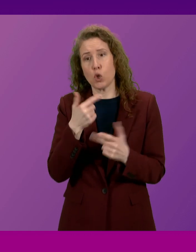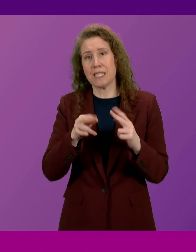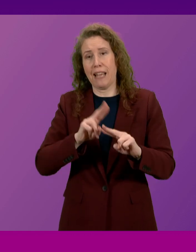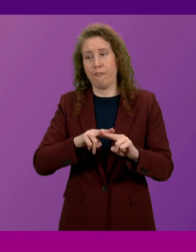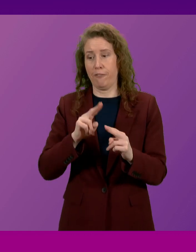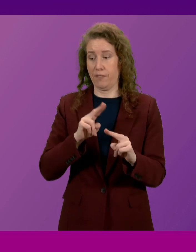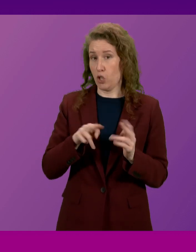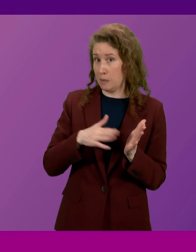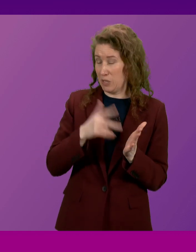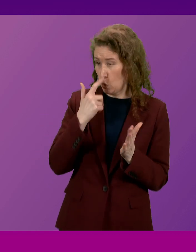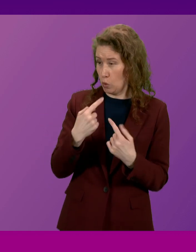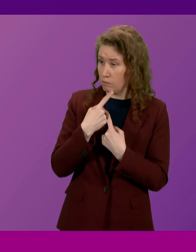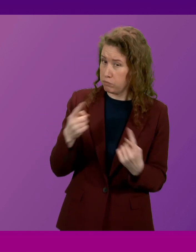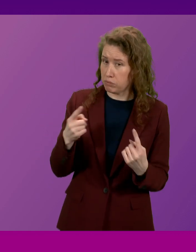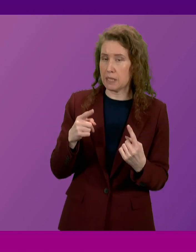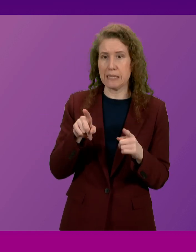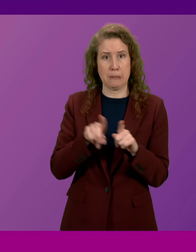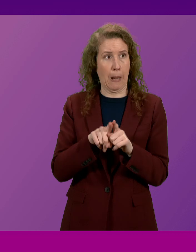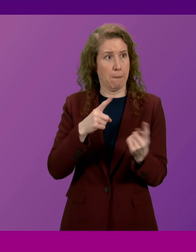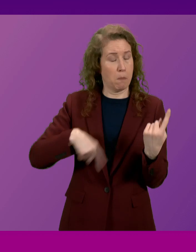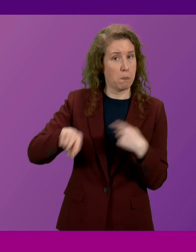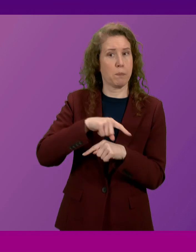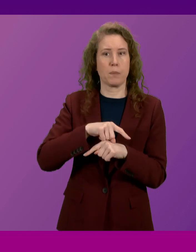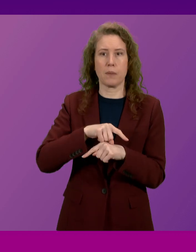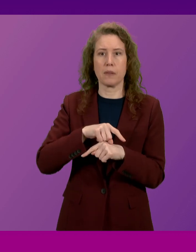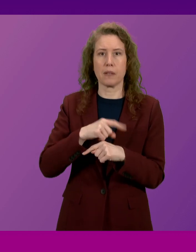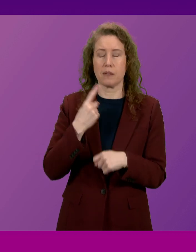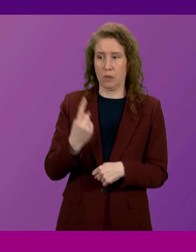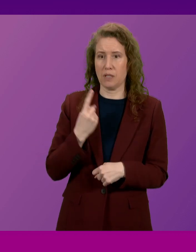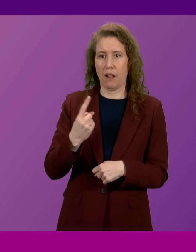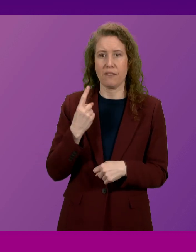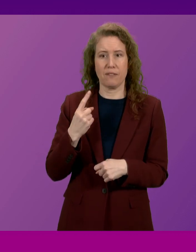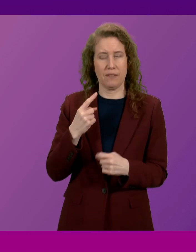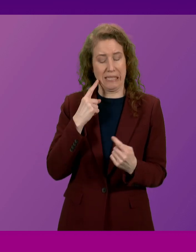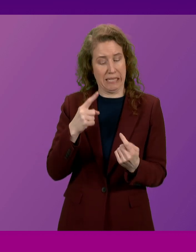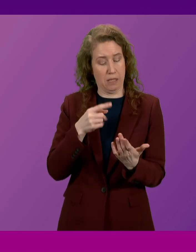on the record that, like the rest of us, he considers the proposals from the university